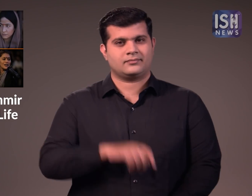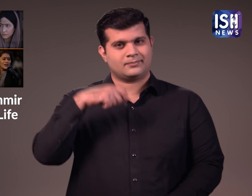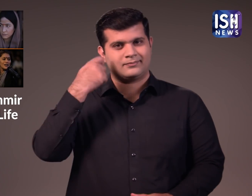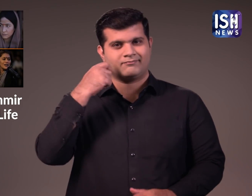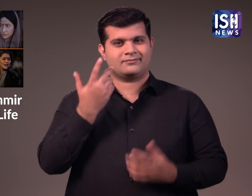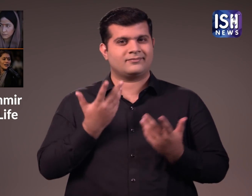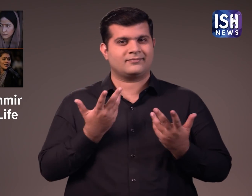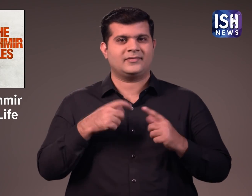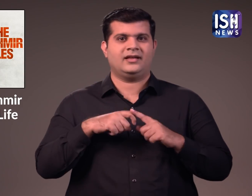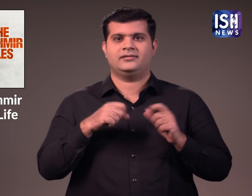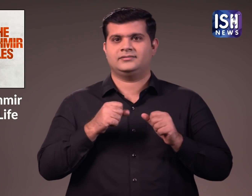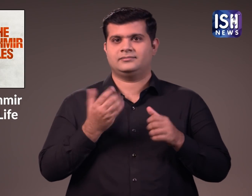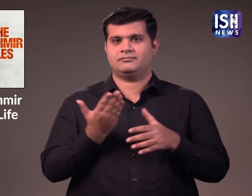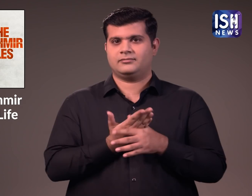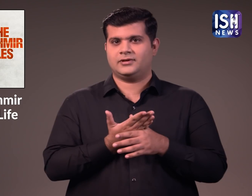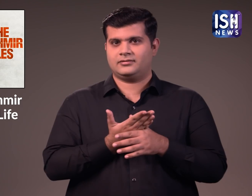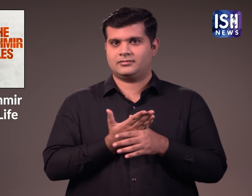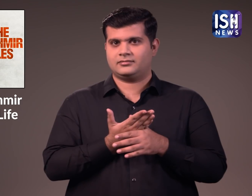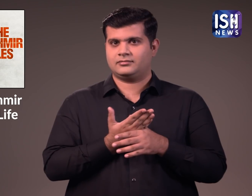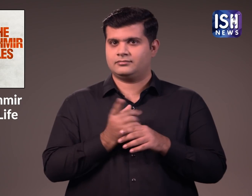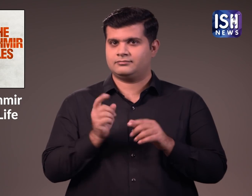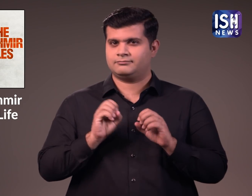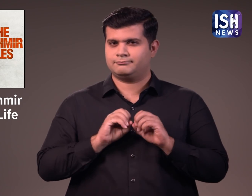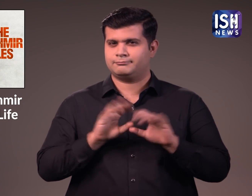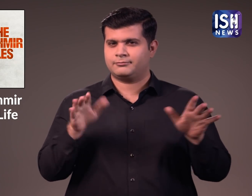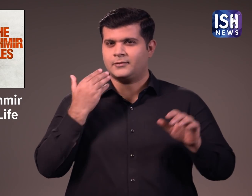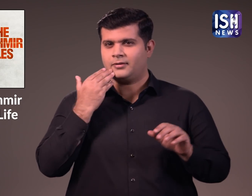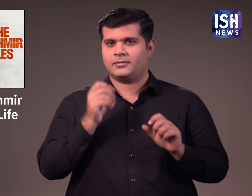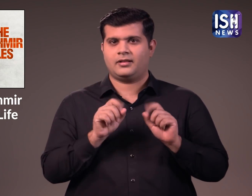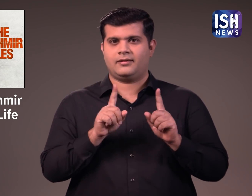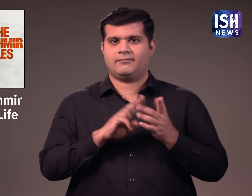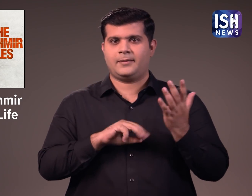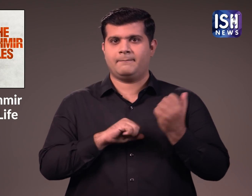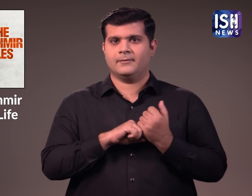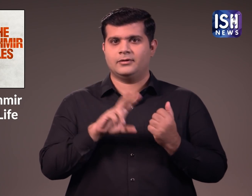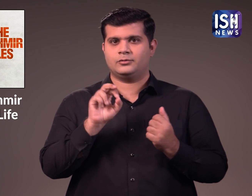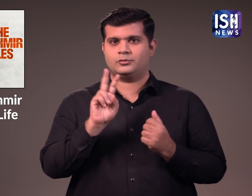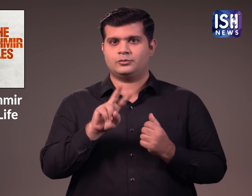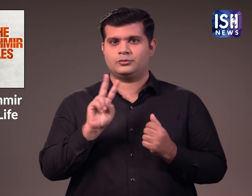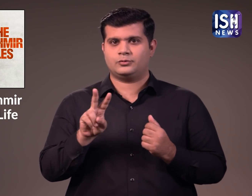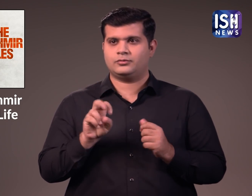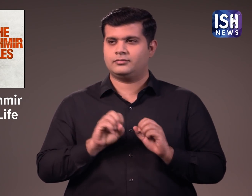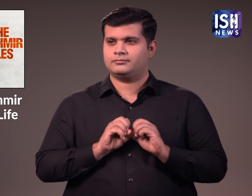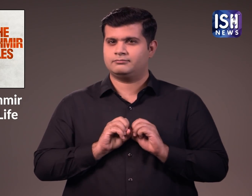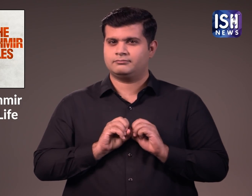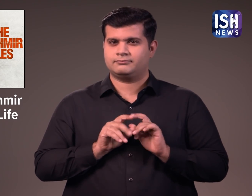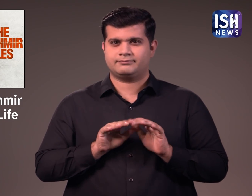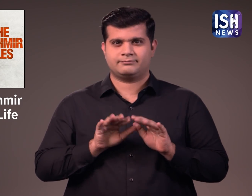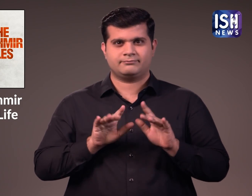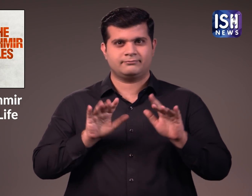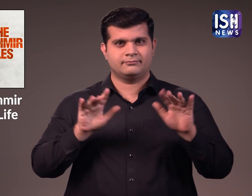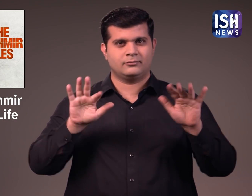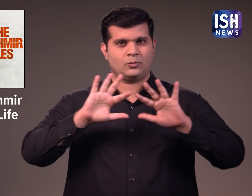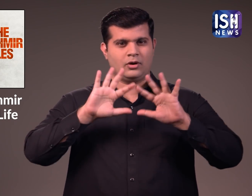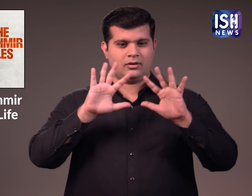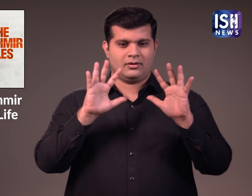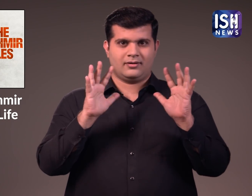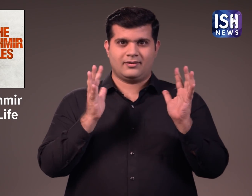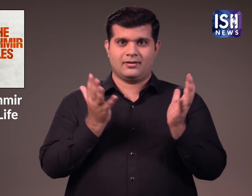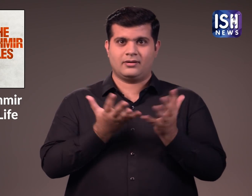The movie The Kashmir Files released all over the world on 11th March 2022.